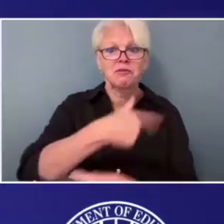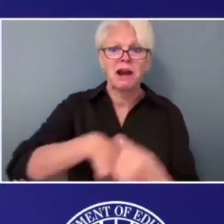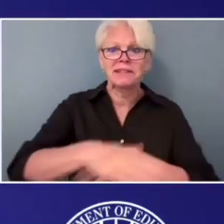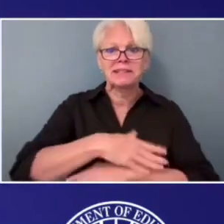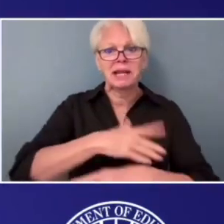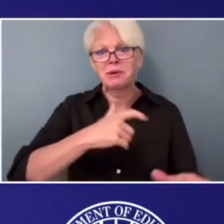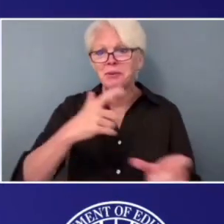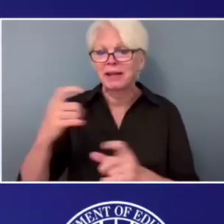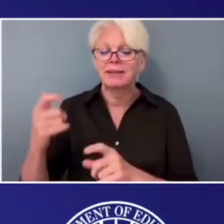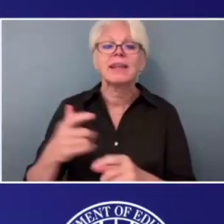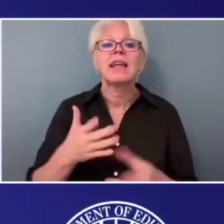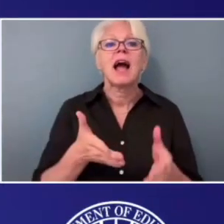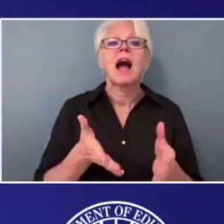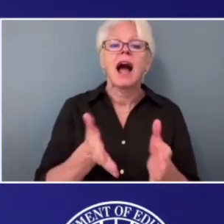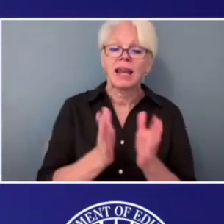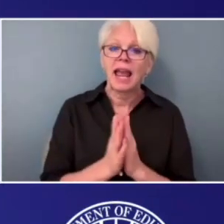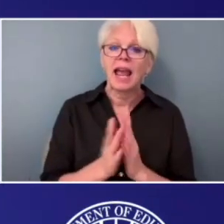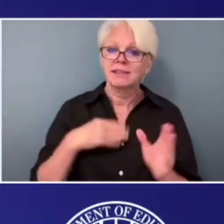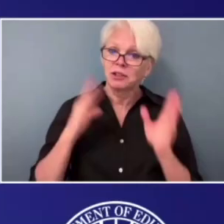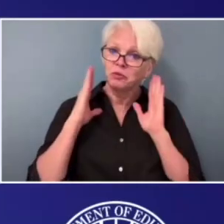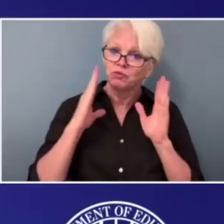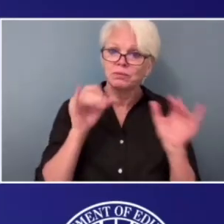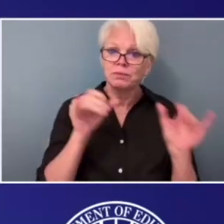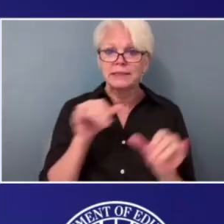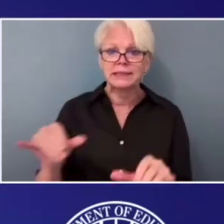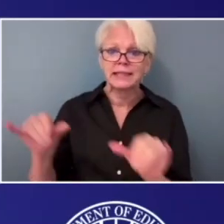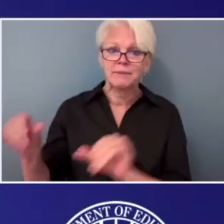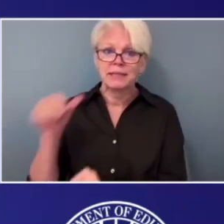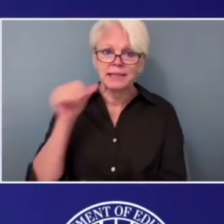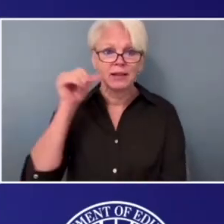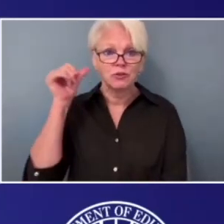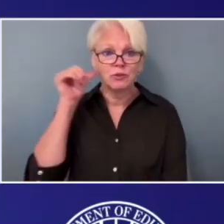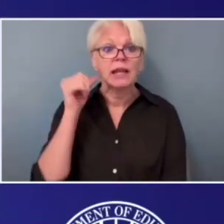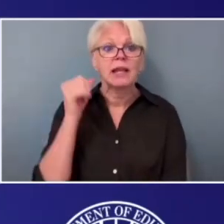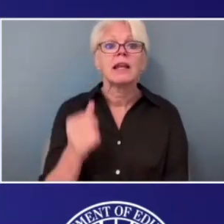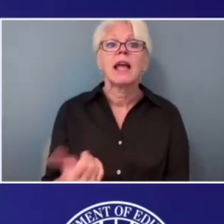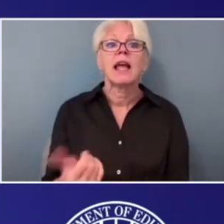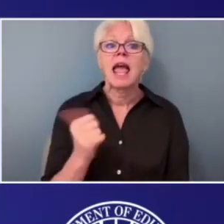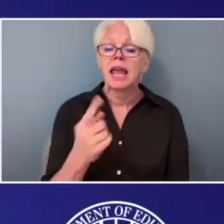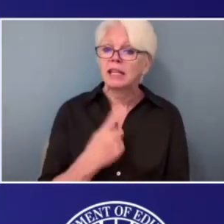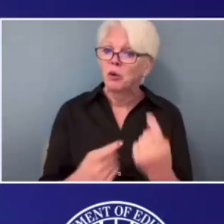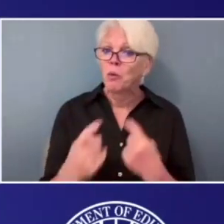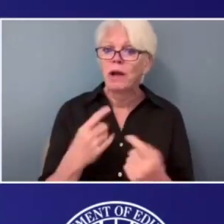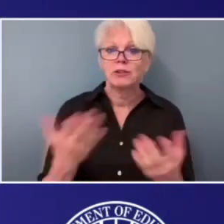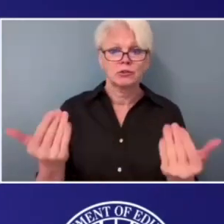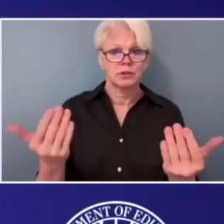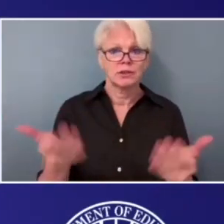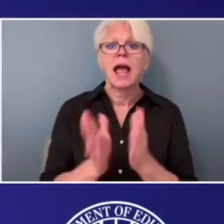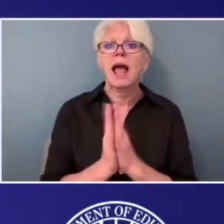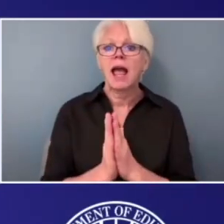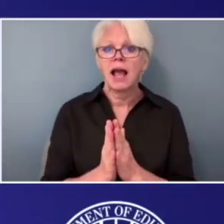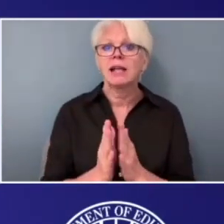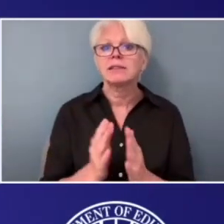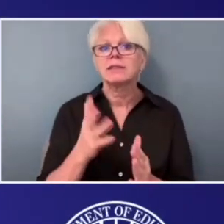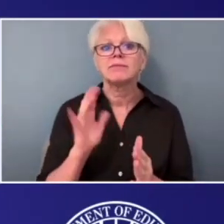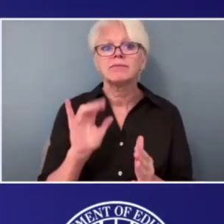present, as you did yesterday, and please ask any questions that you have. That can mean just asking us to slow down